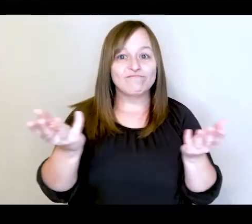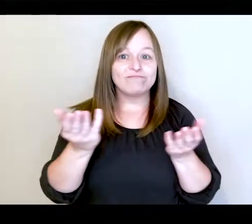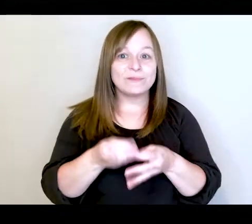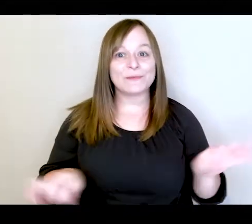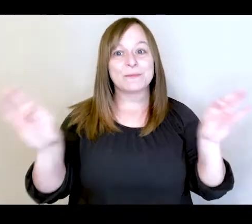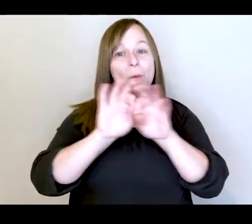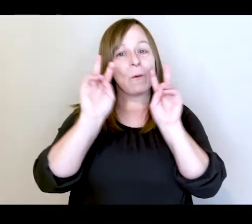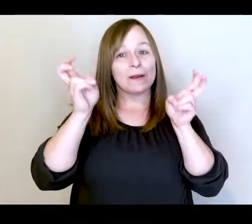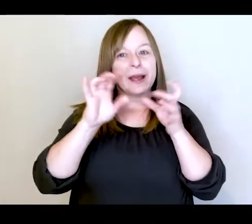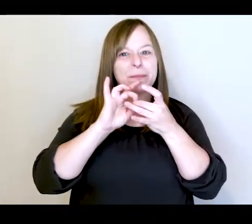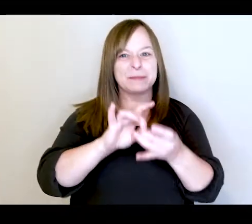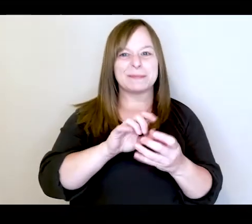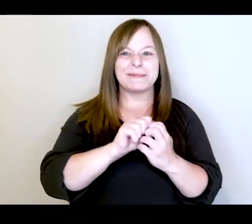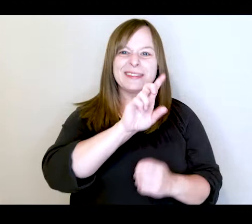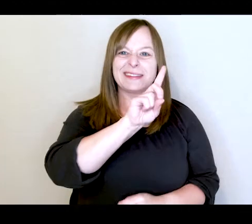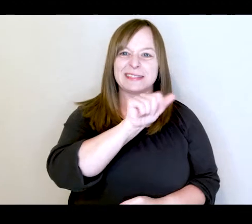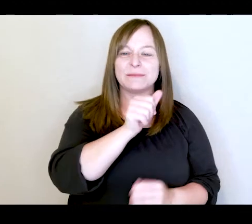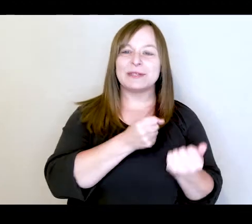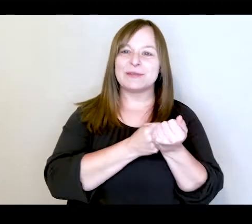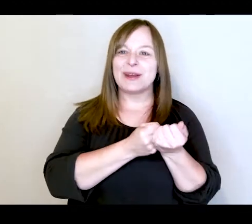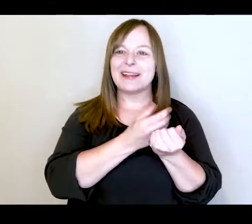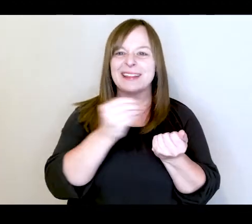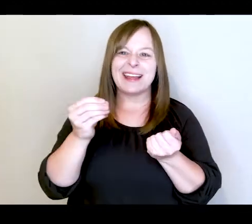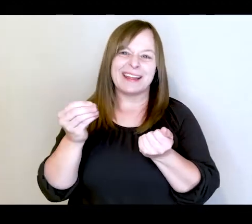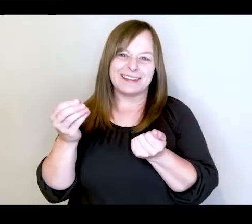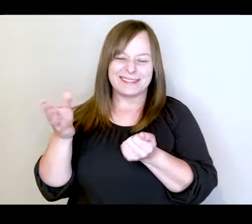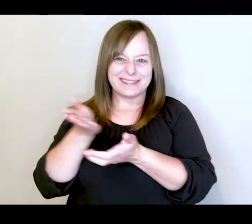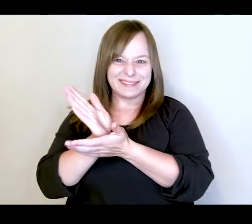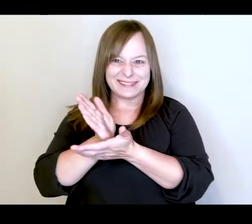most relevant topics regarding disability rights and advocacy.